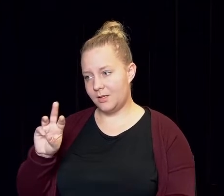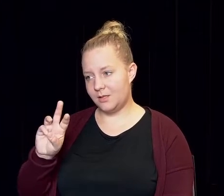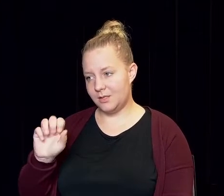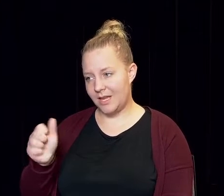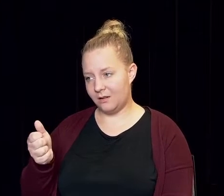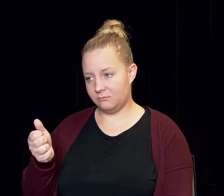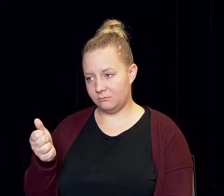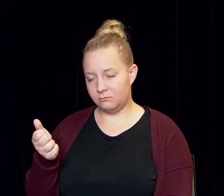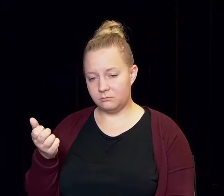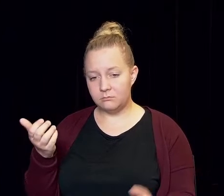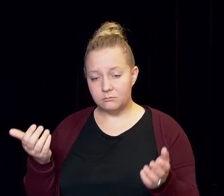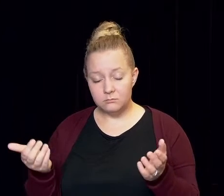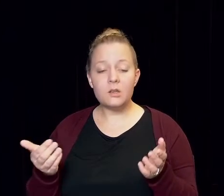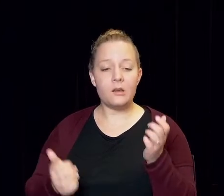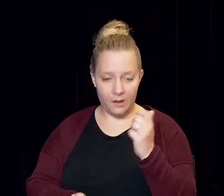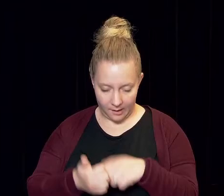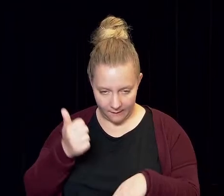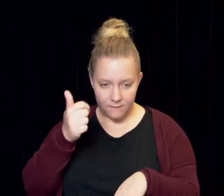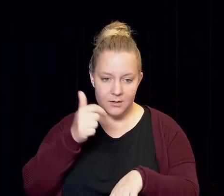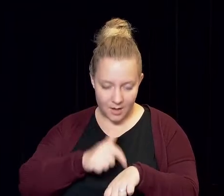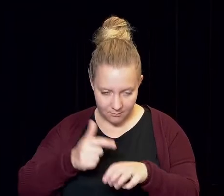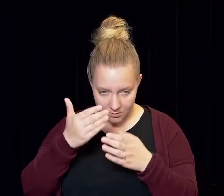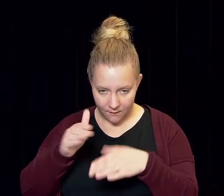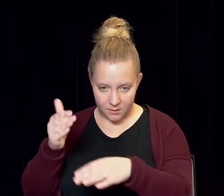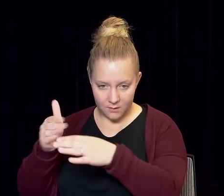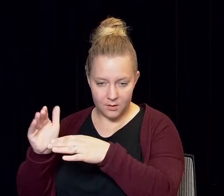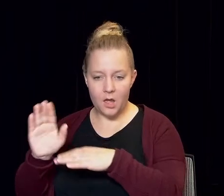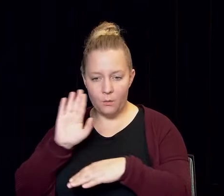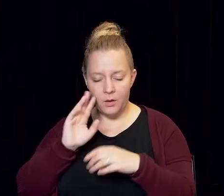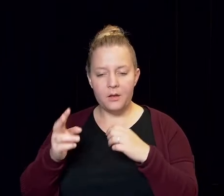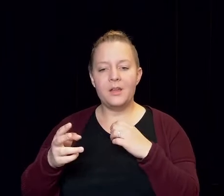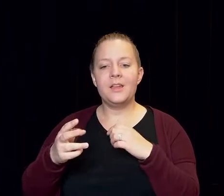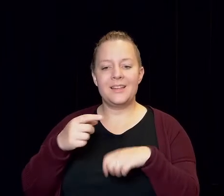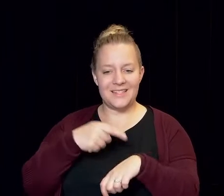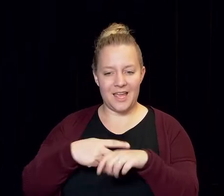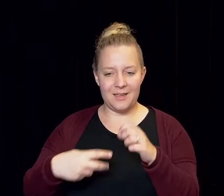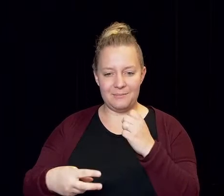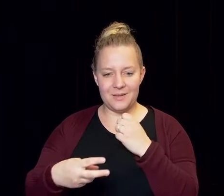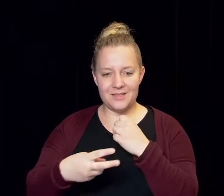Alrighty and every time I do that, I'm going to go ahead and save us some time, we do end up with 4.6